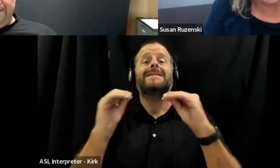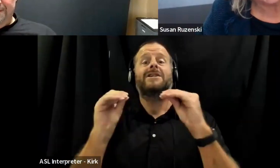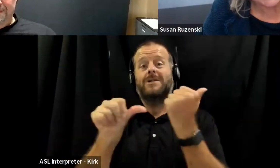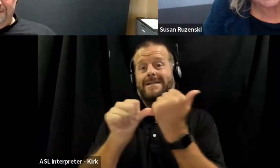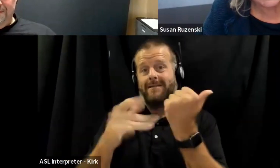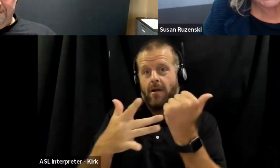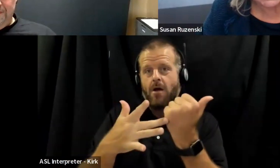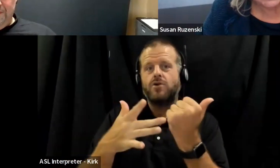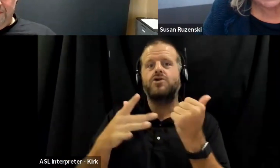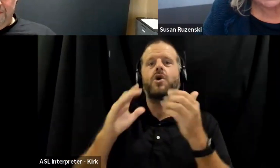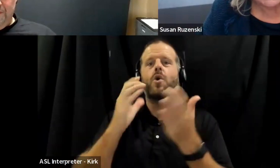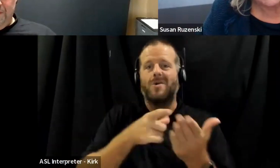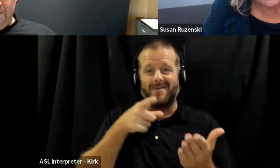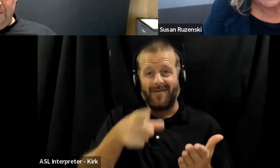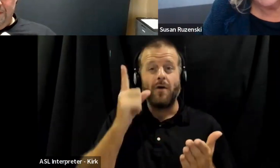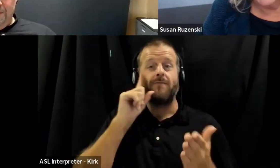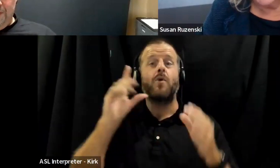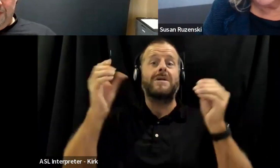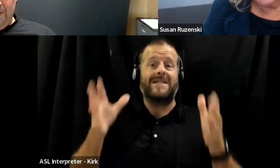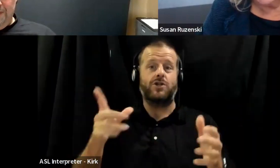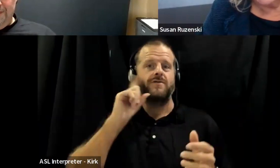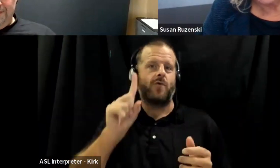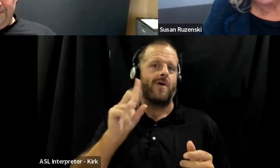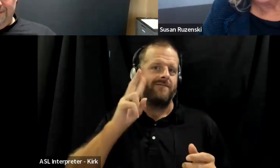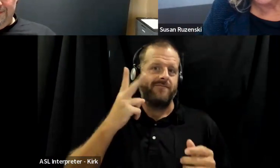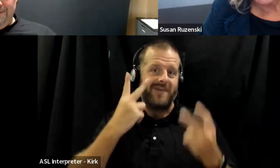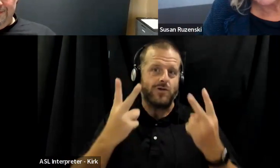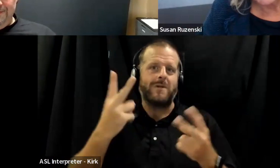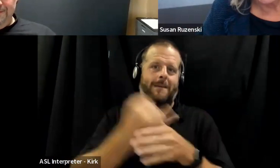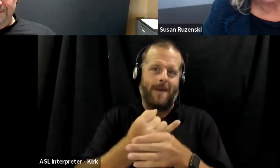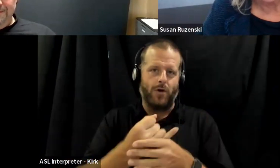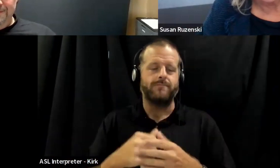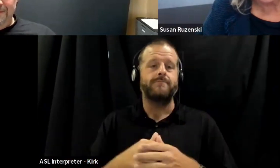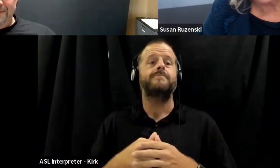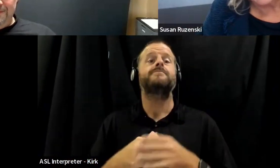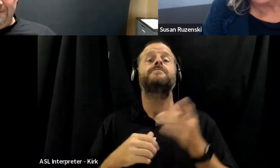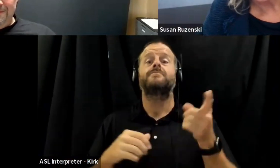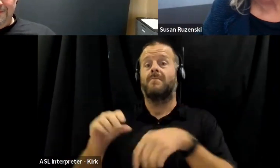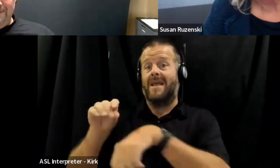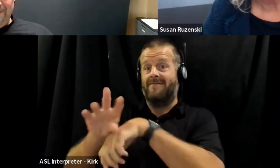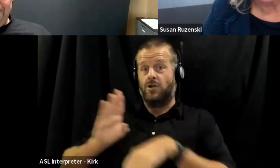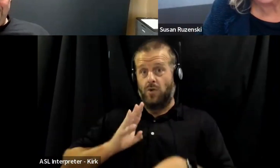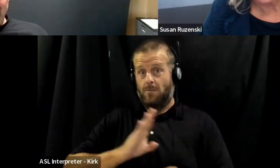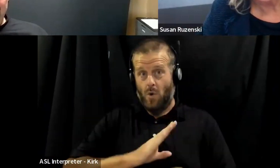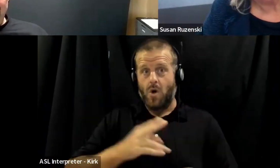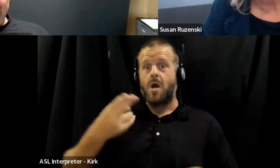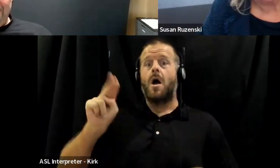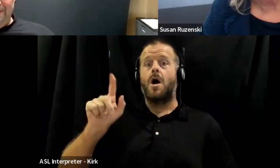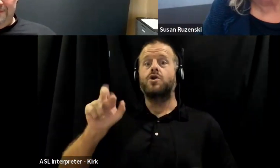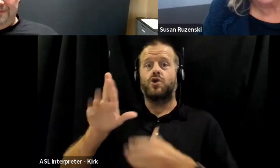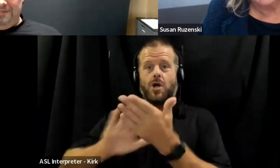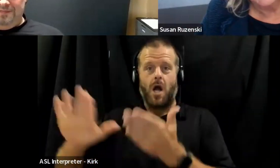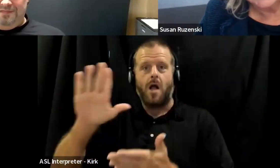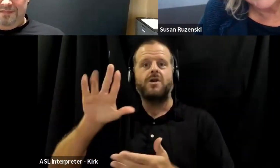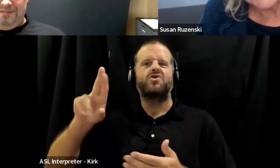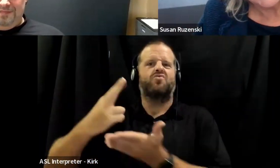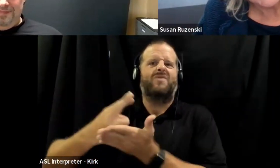to teachers of visually impaired. , he's on the advisory board at the Hunter College Rehab Counseling Program, and I just want to